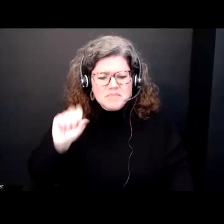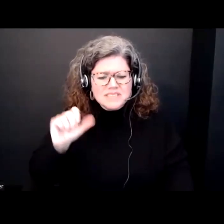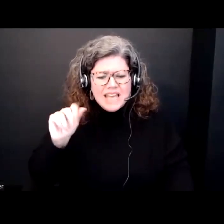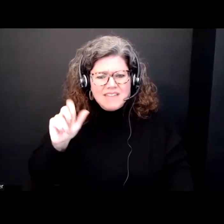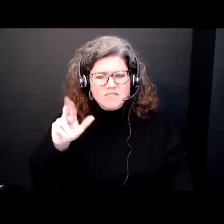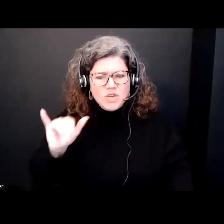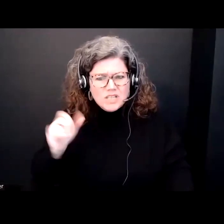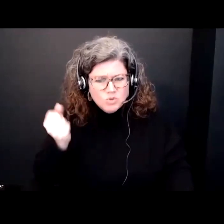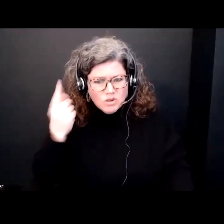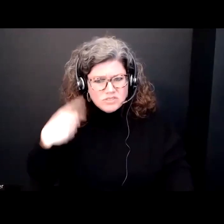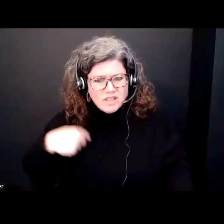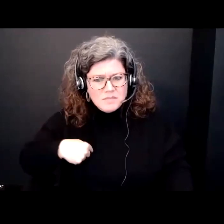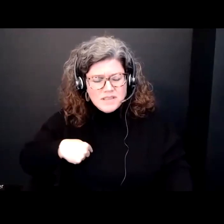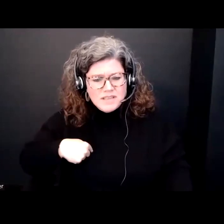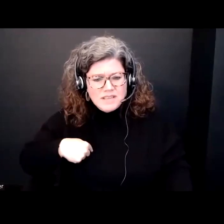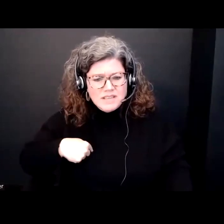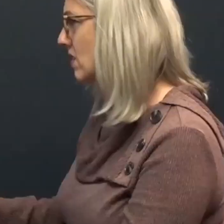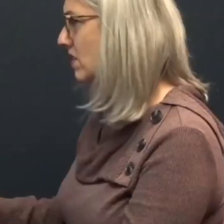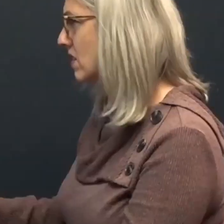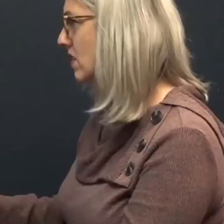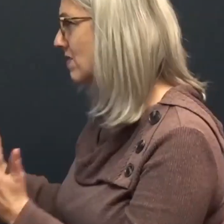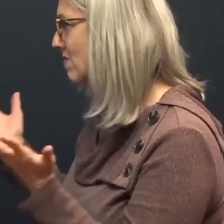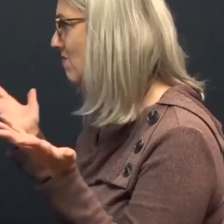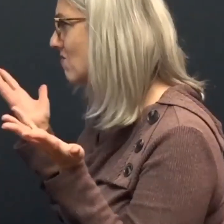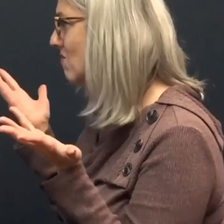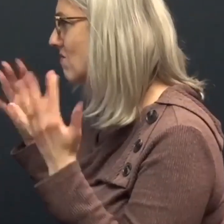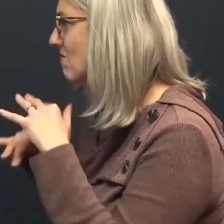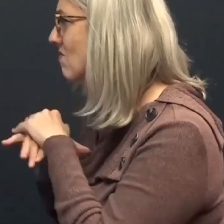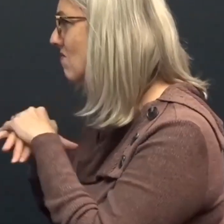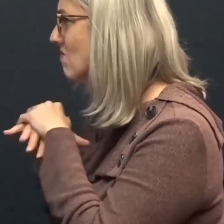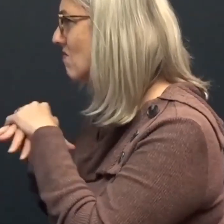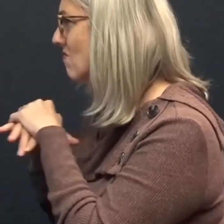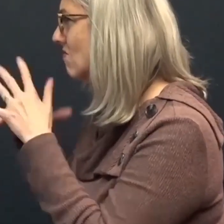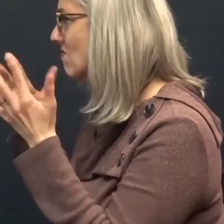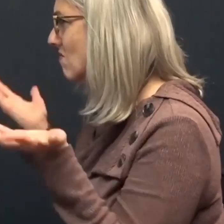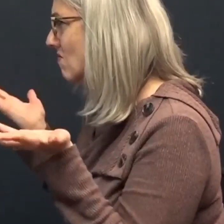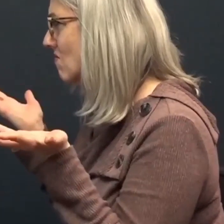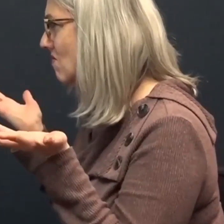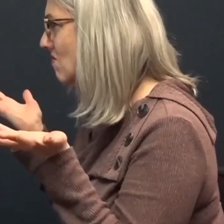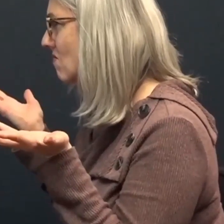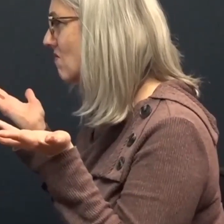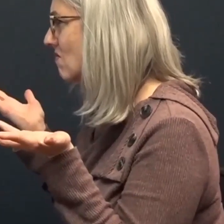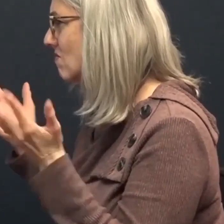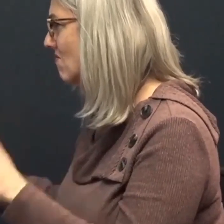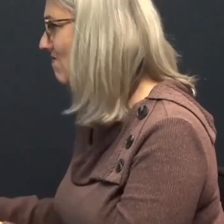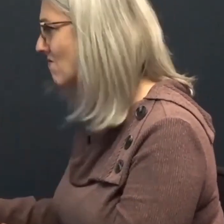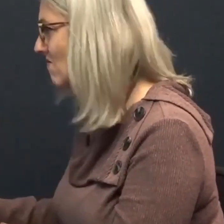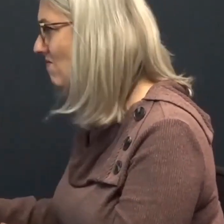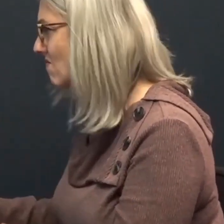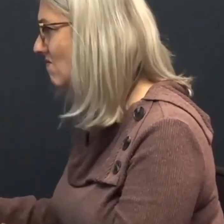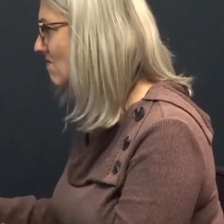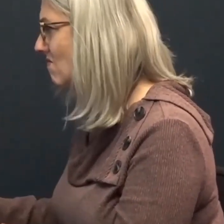saying? I need a tactile sign language interpreter um